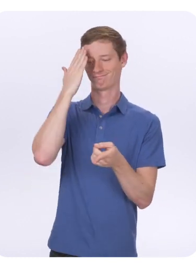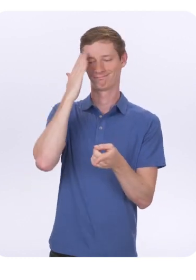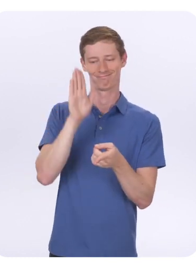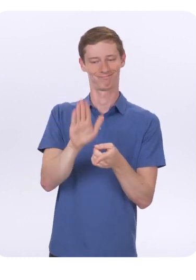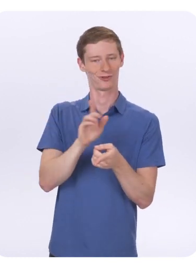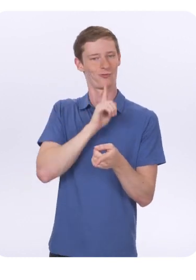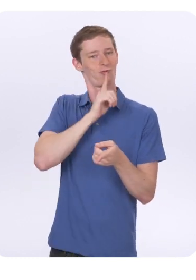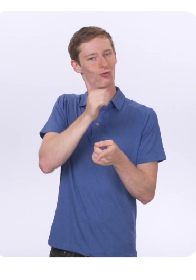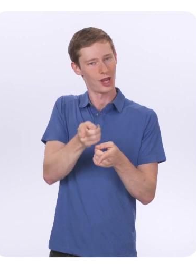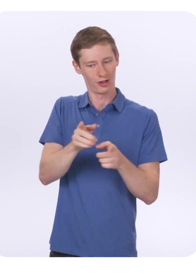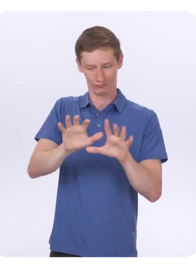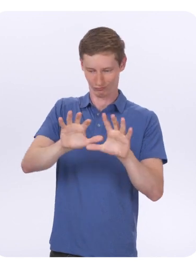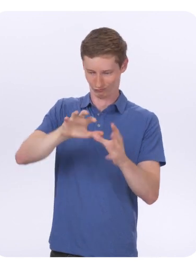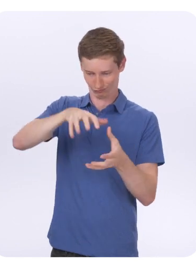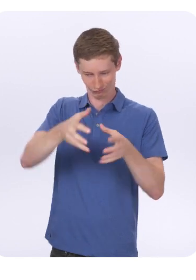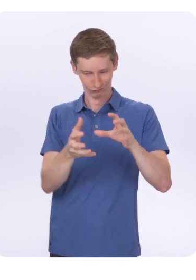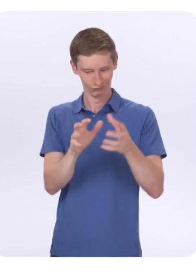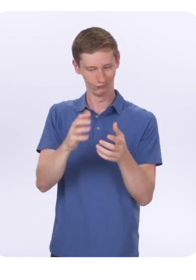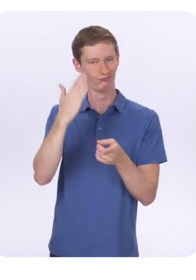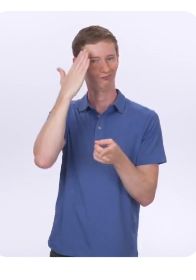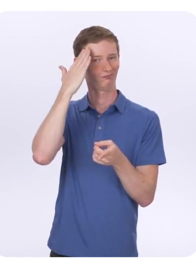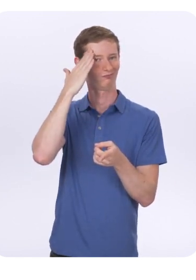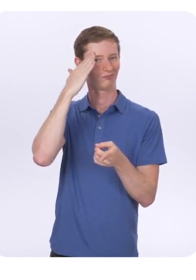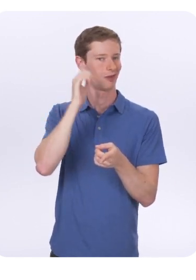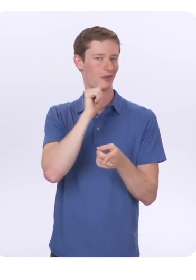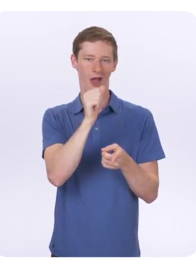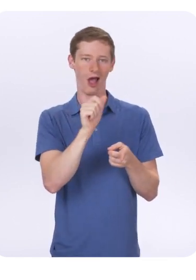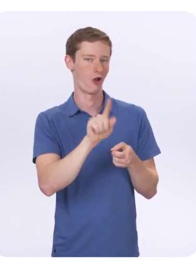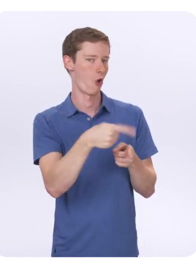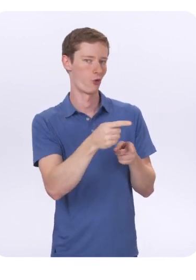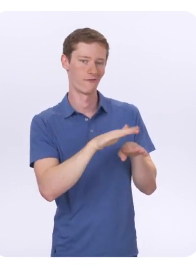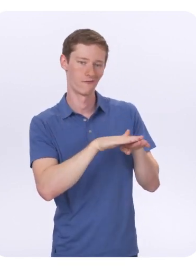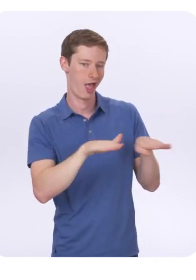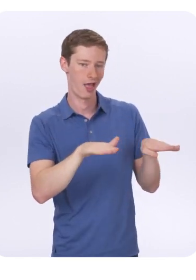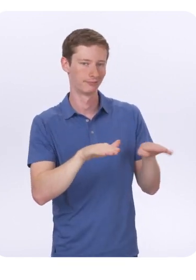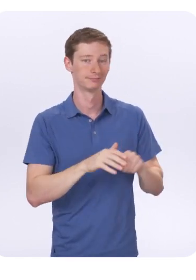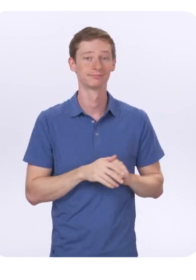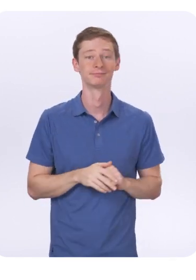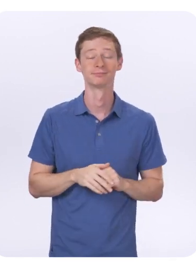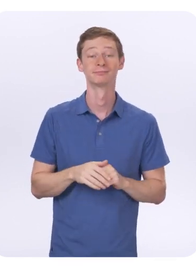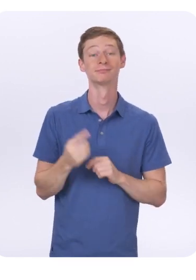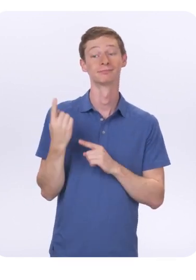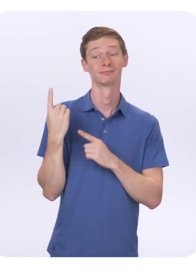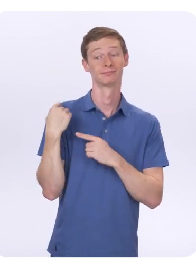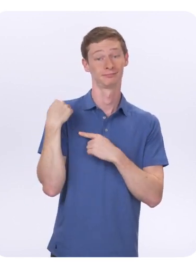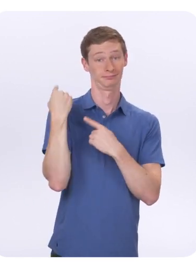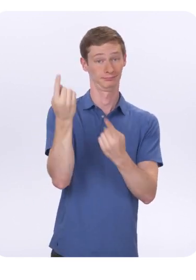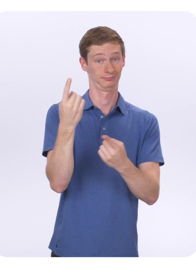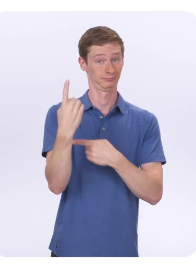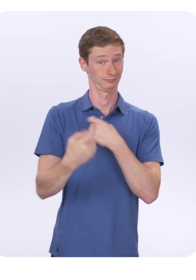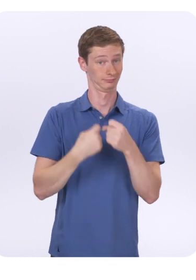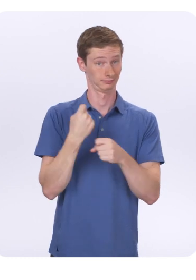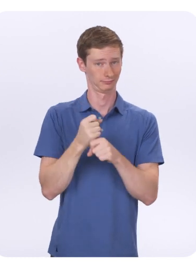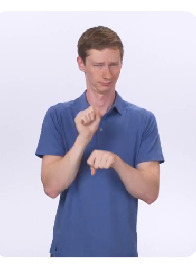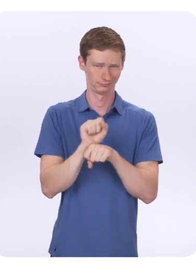instead of just the flat surface. The past year, we’ve been working on making more mixed reality features.